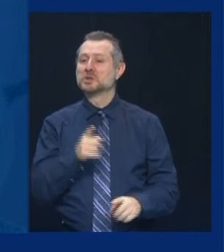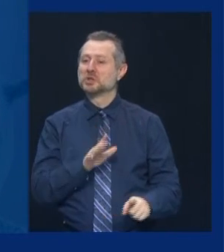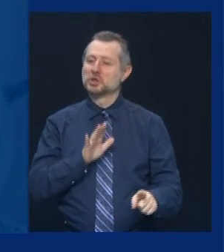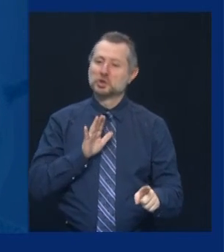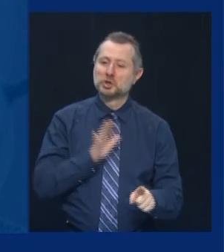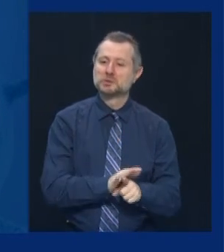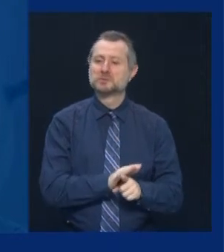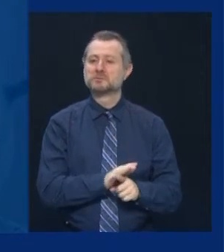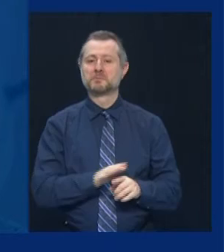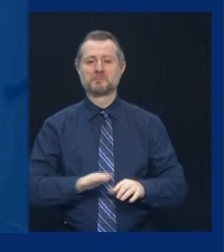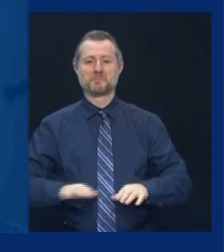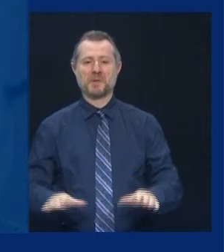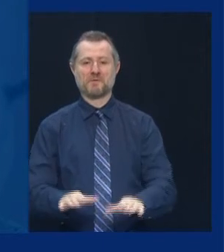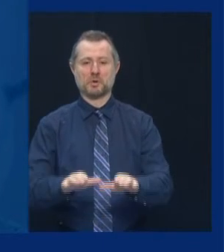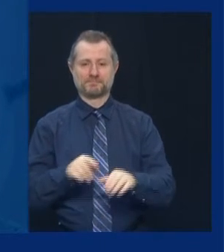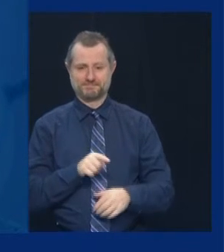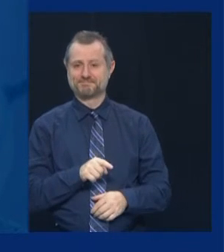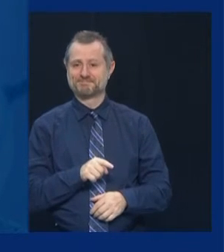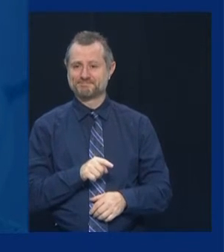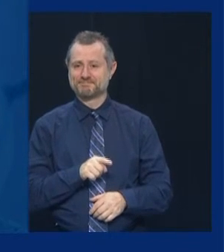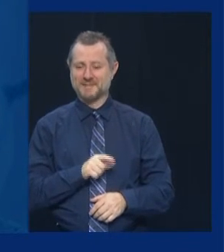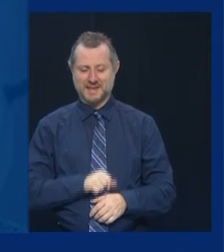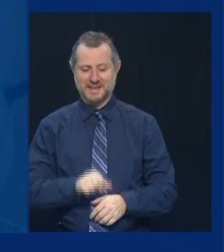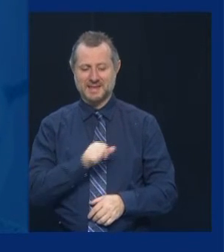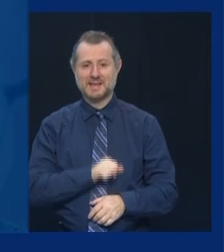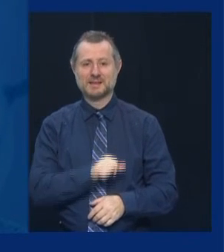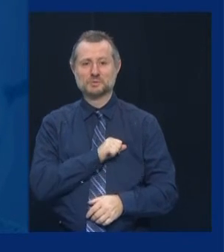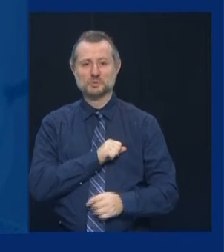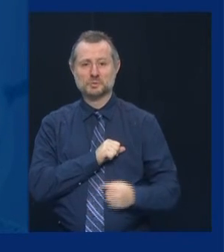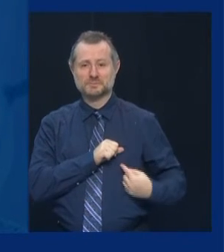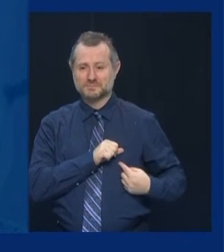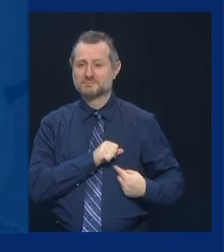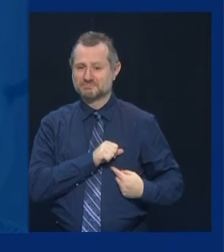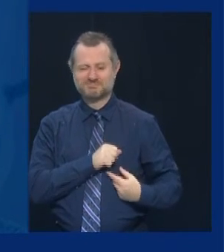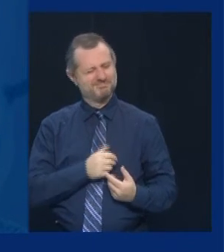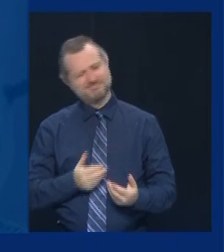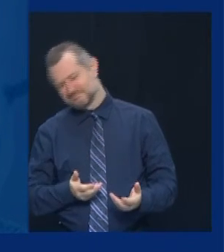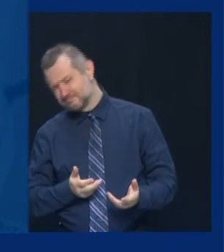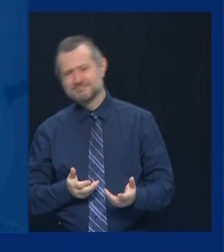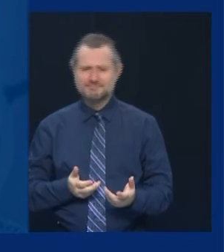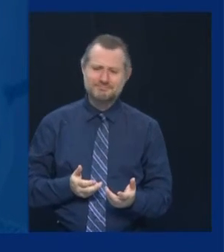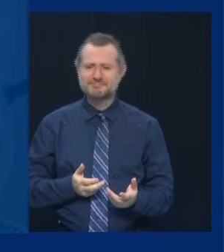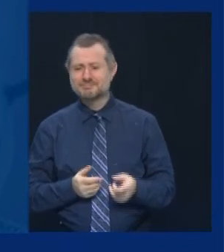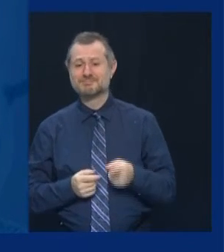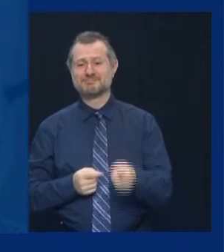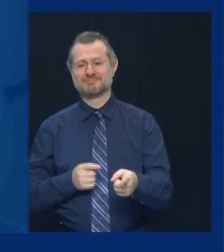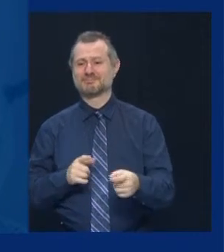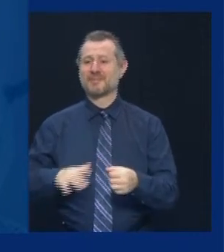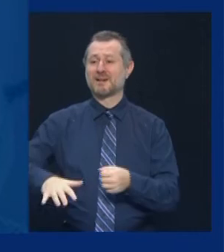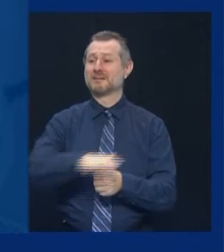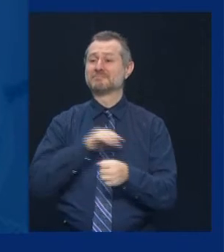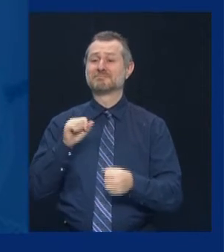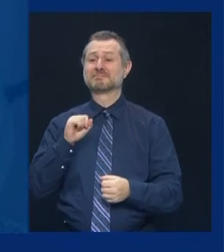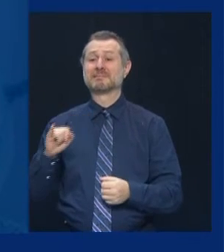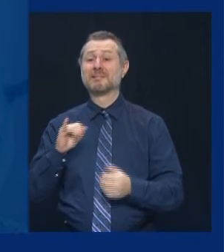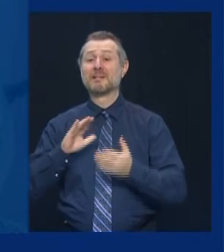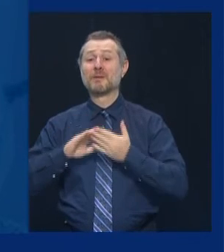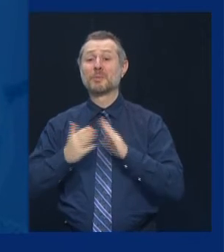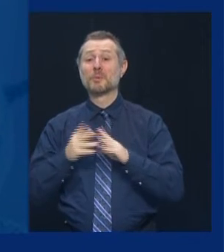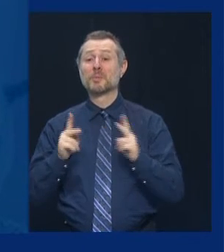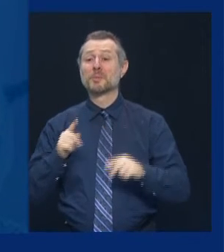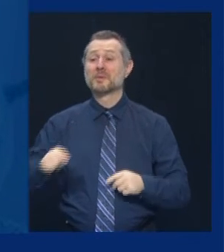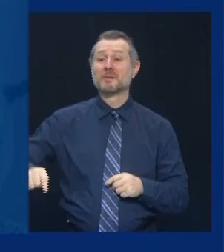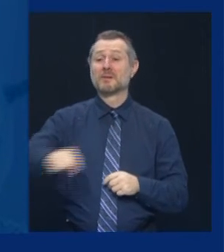THIS IS JUST PURE PEOPLE'S